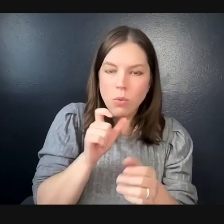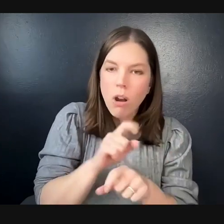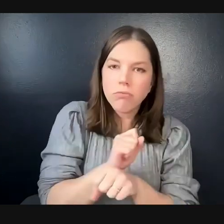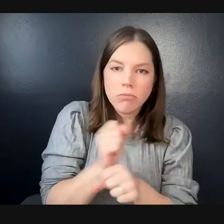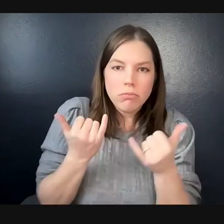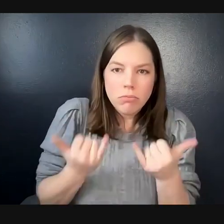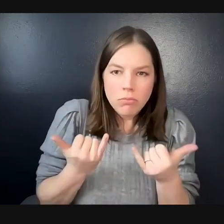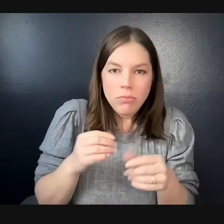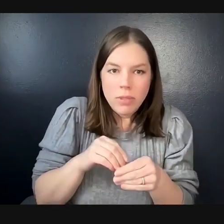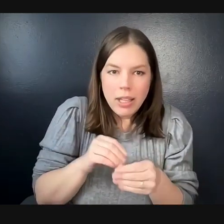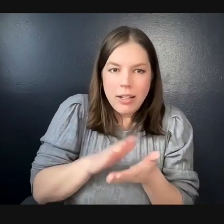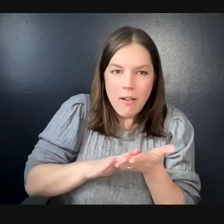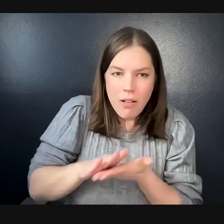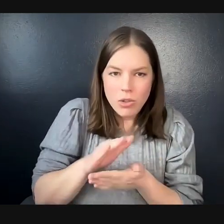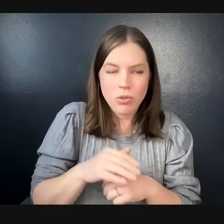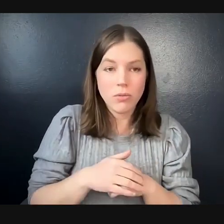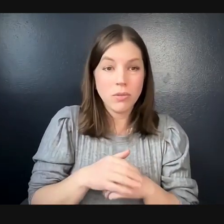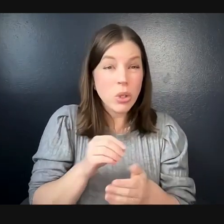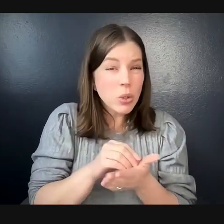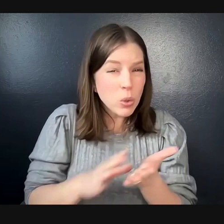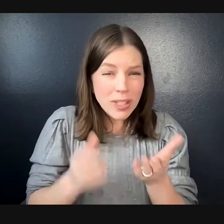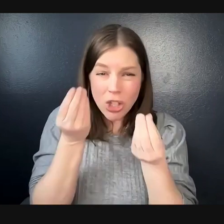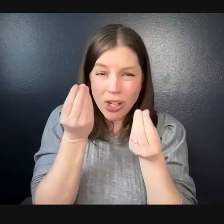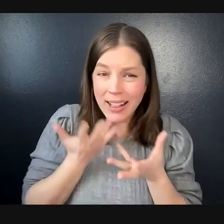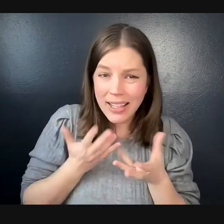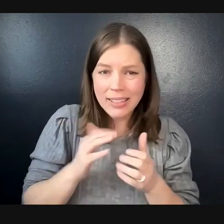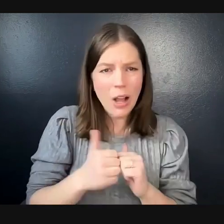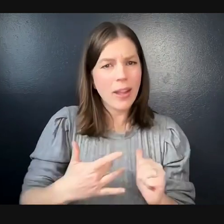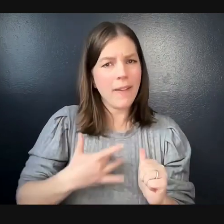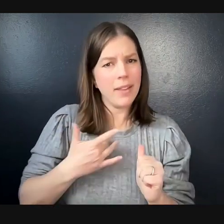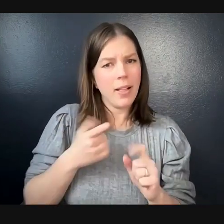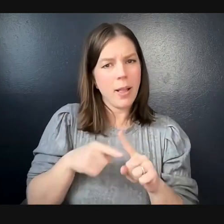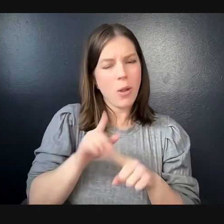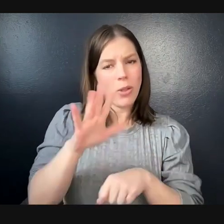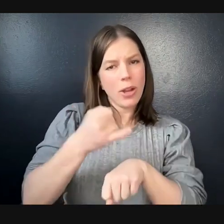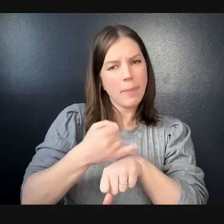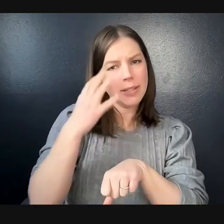are currently enrolled in college. Students are telling us how they feel about their campus